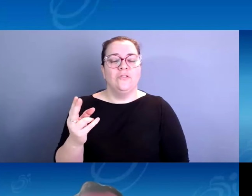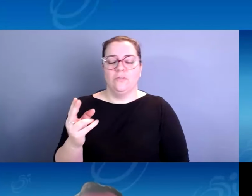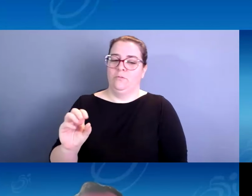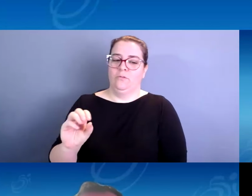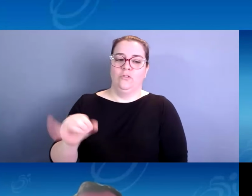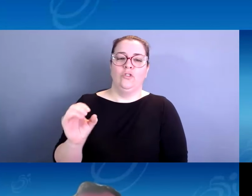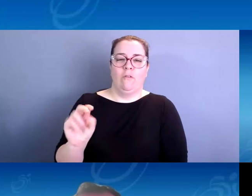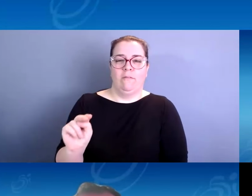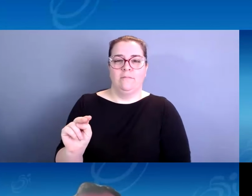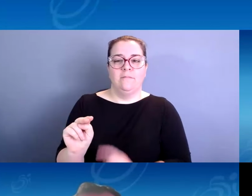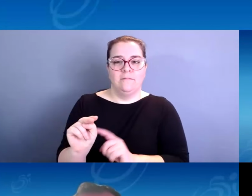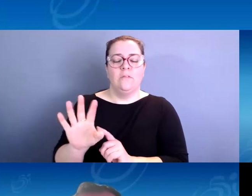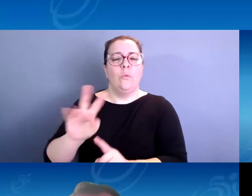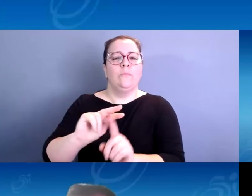I'm interested in hearing your perspective.